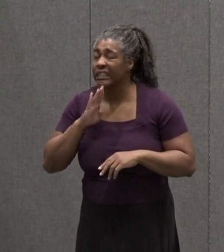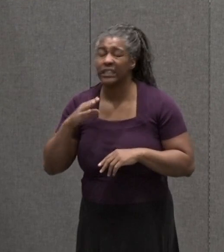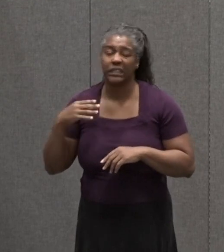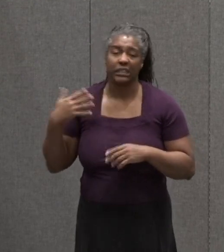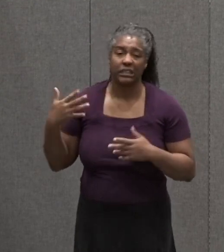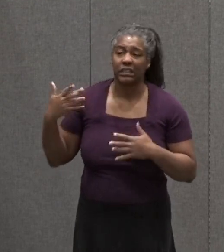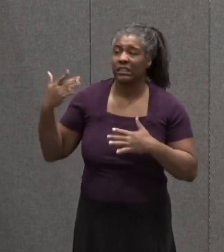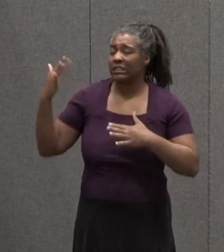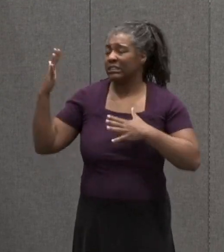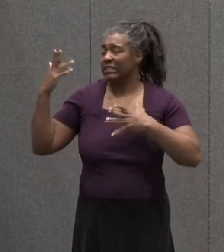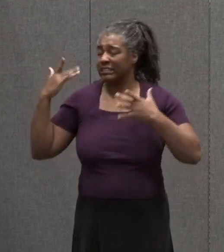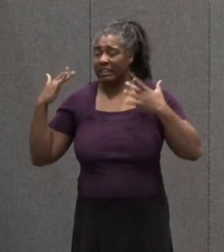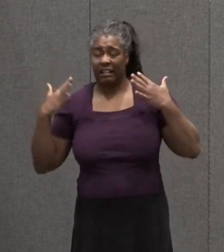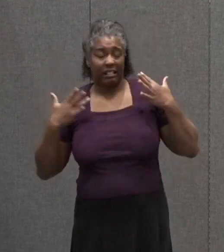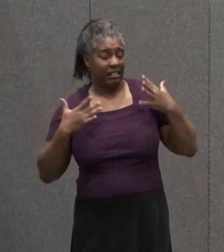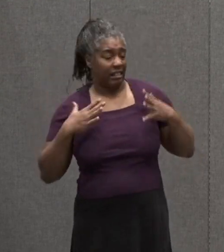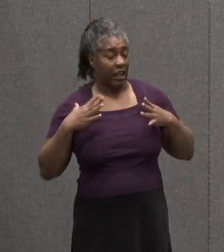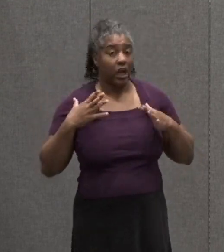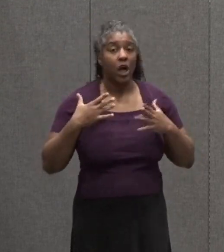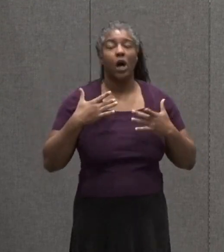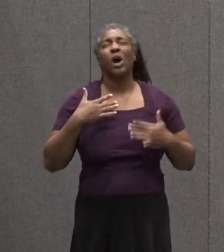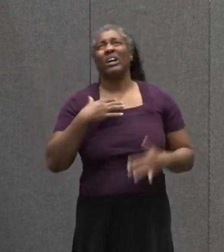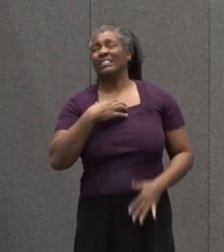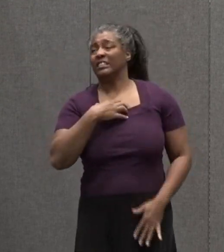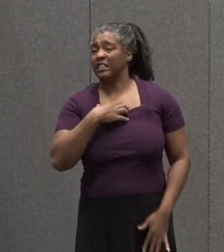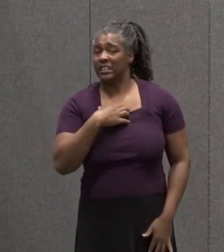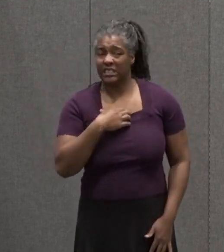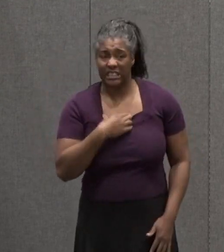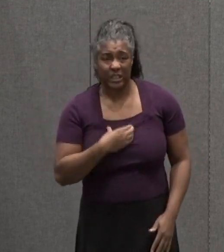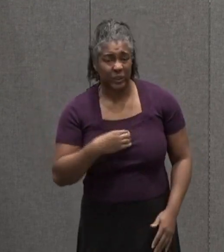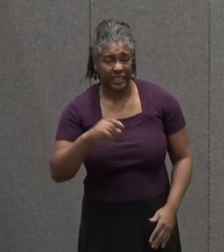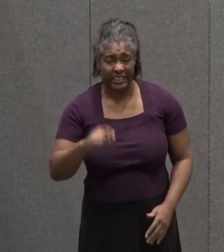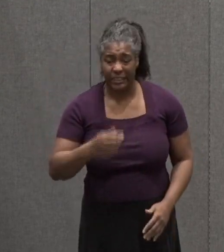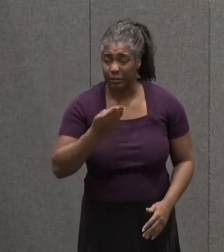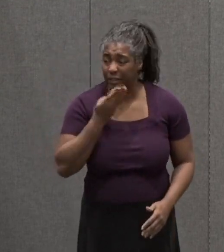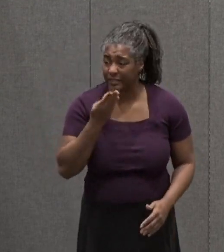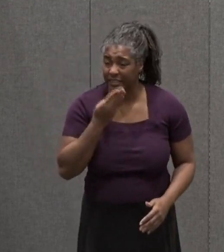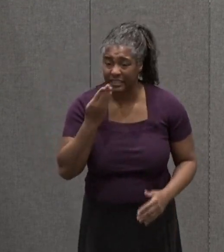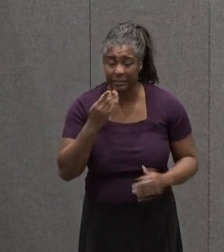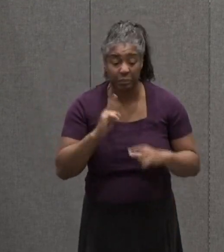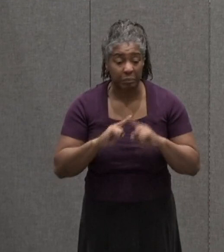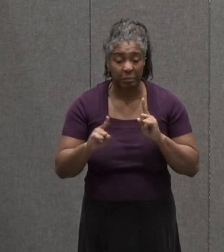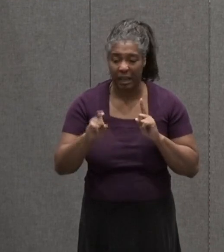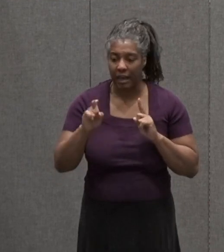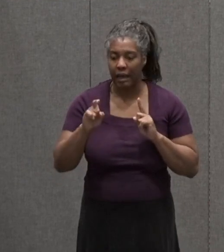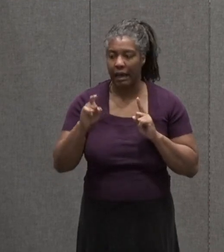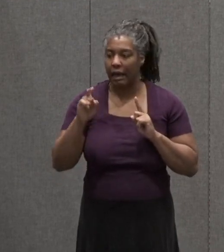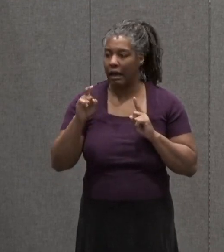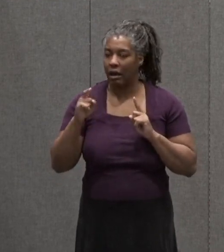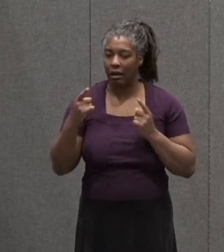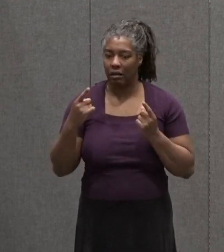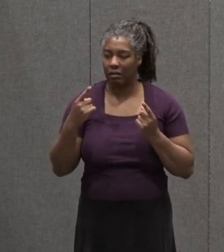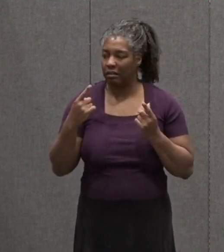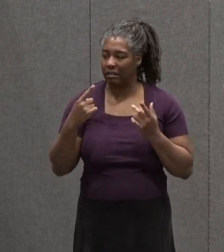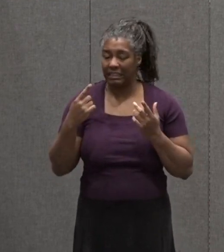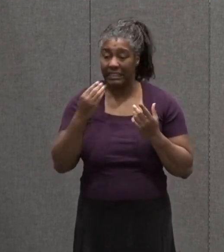and then you realize I need to eat breakfast. Oh, no more decisions. So I gotta find what I'm gonna eat for breakfast, okay.